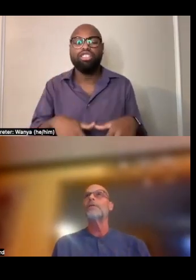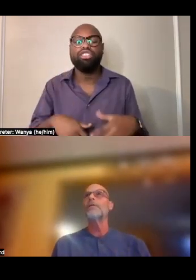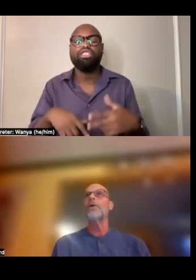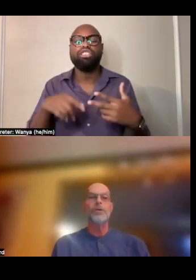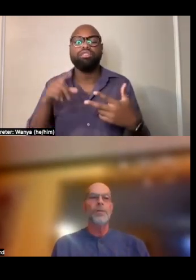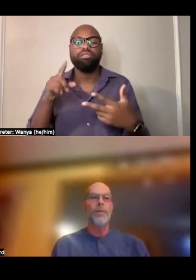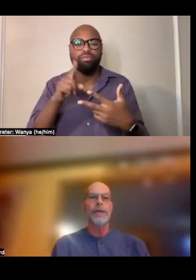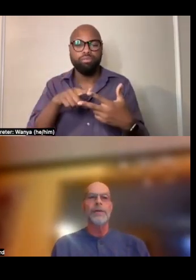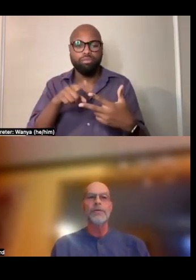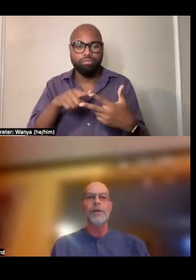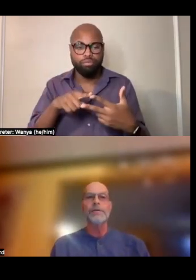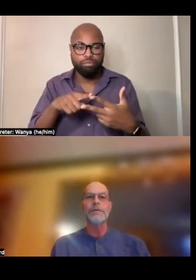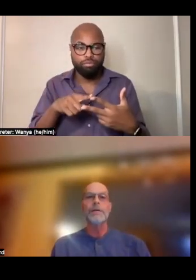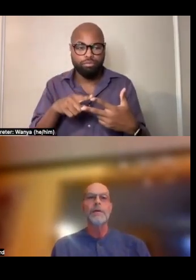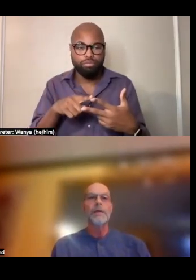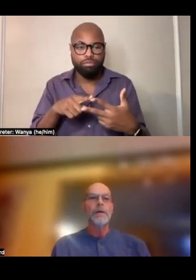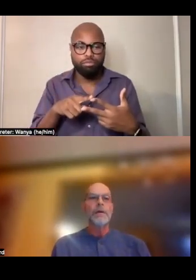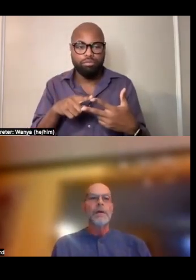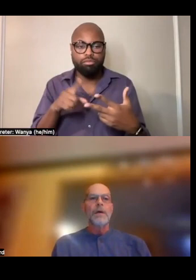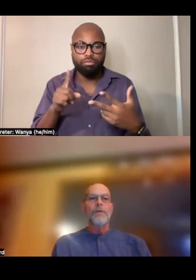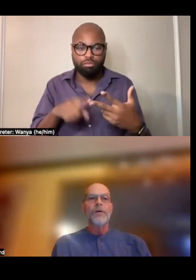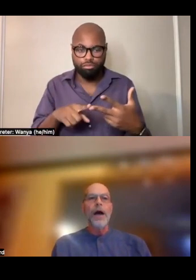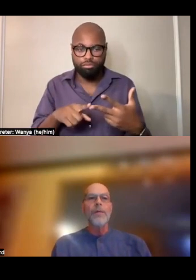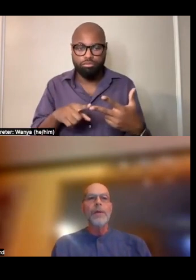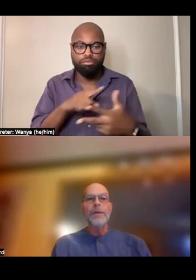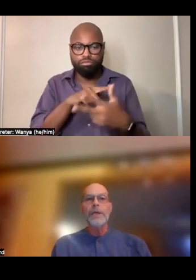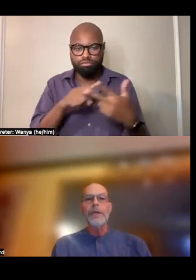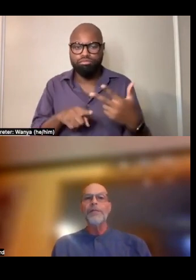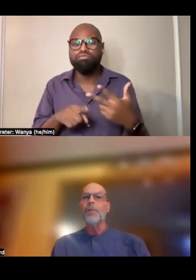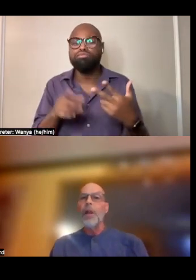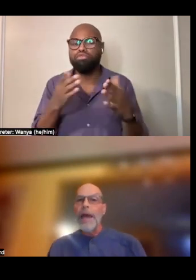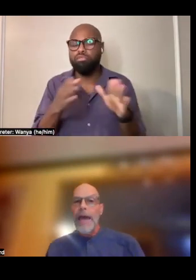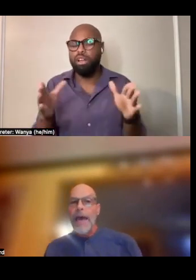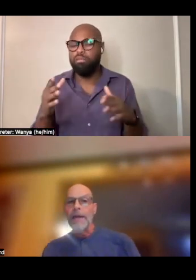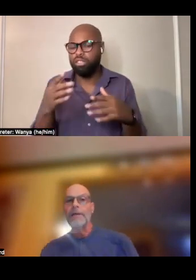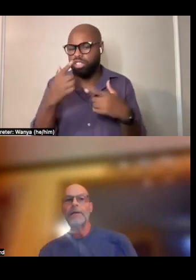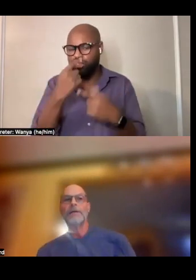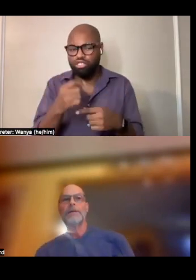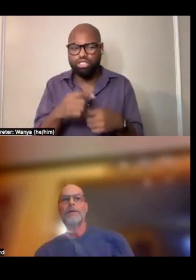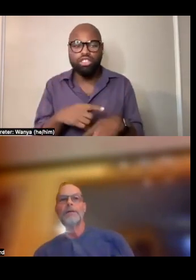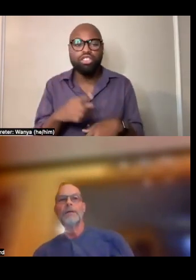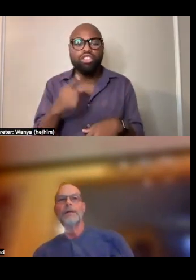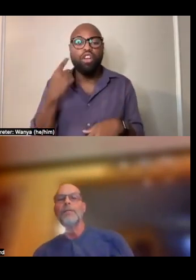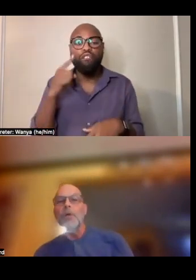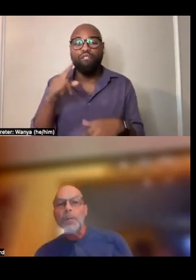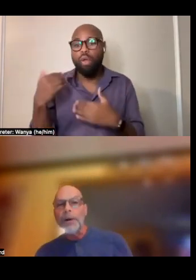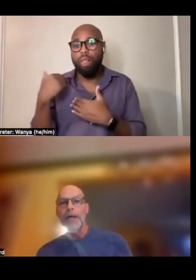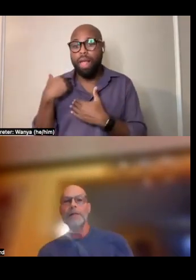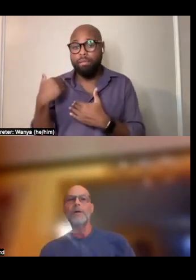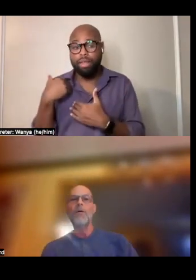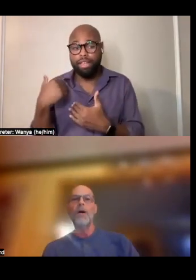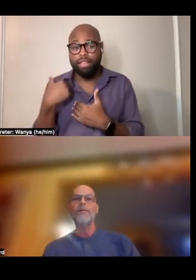of larger public interest. For liability, if the plan, the blueprint, and so on,